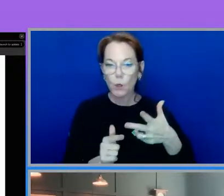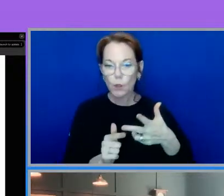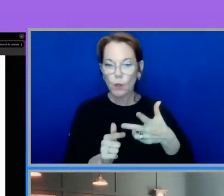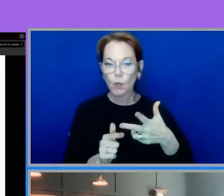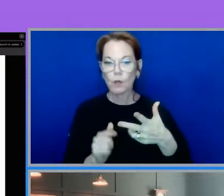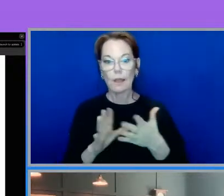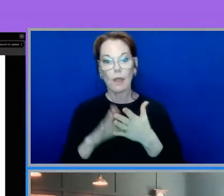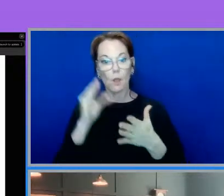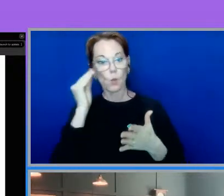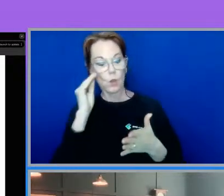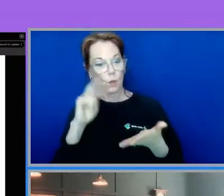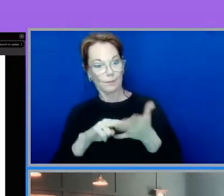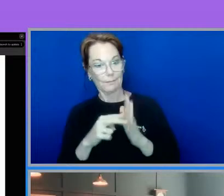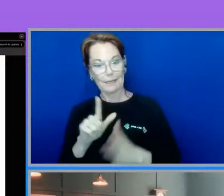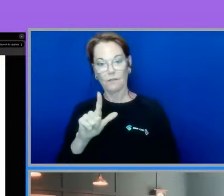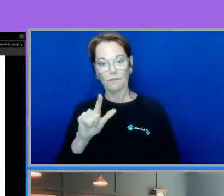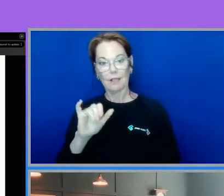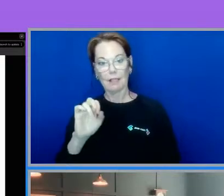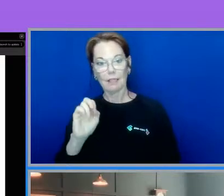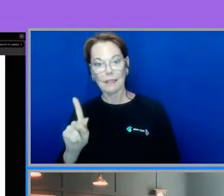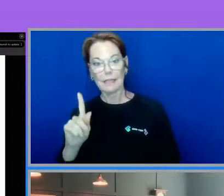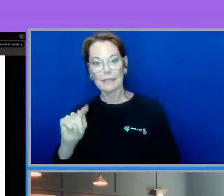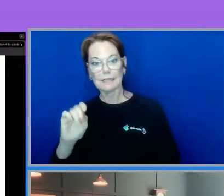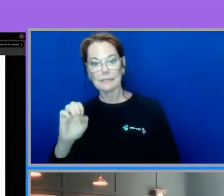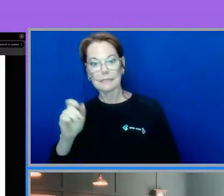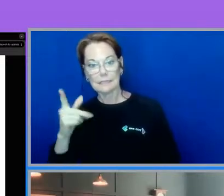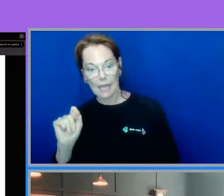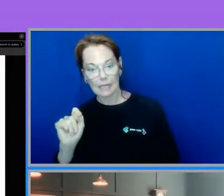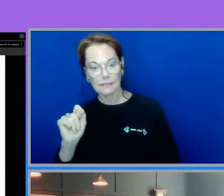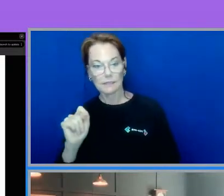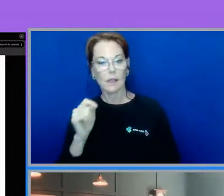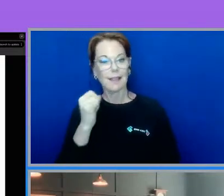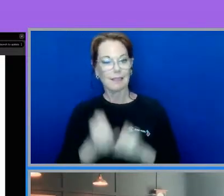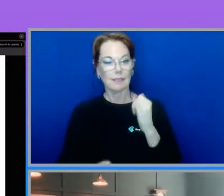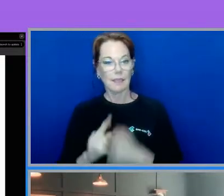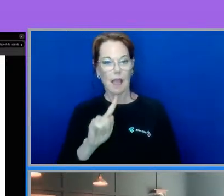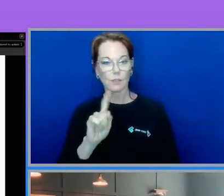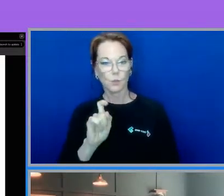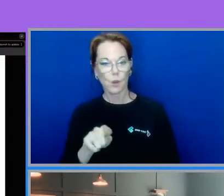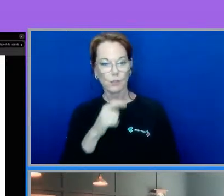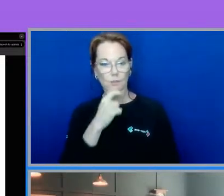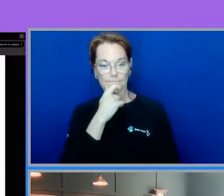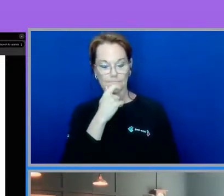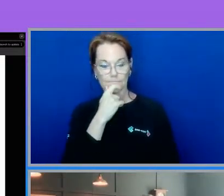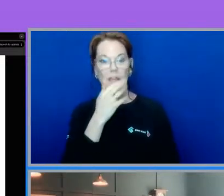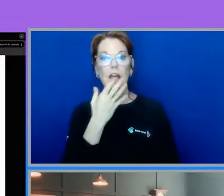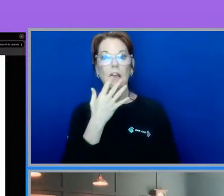learned the basics of meaningful link text. And that leaves us with one last question before we go. What is the color contrast